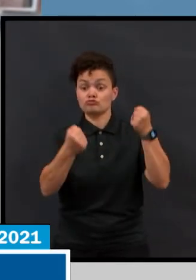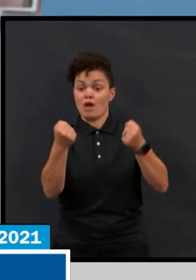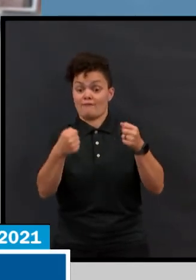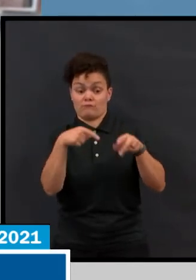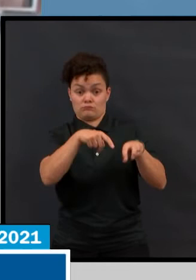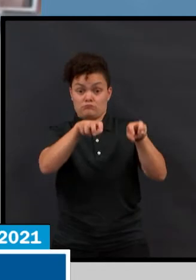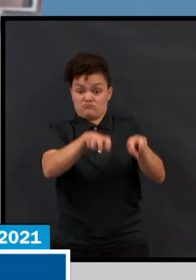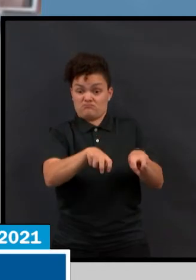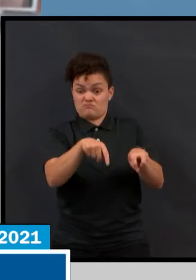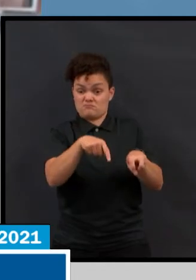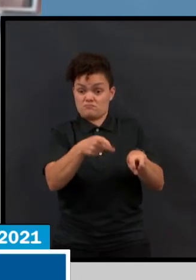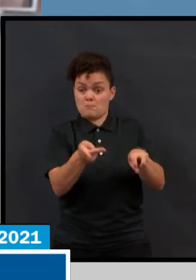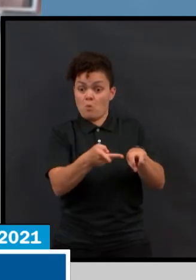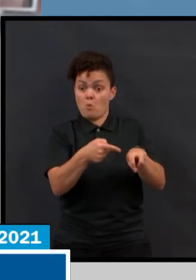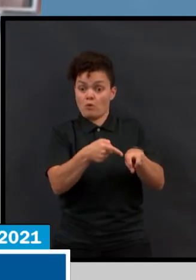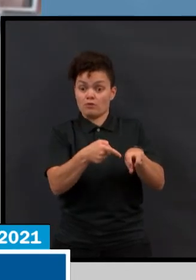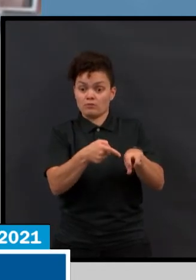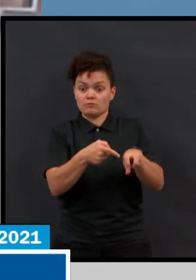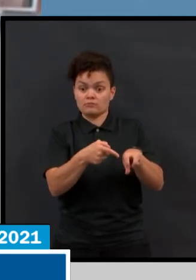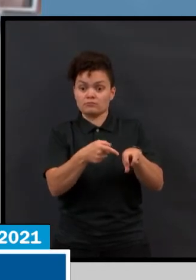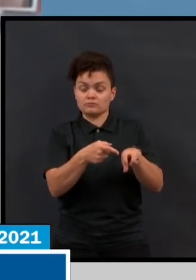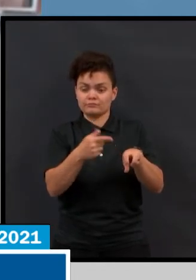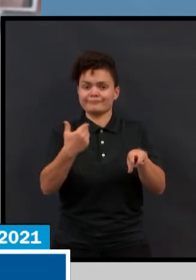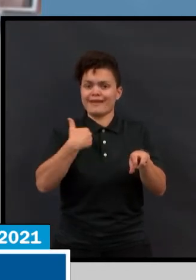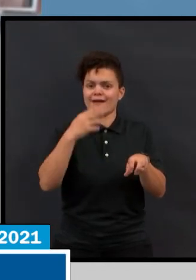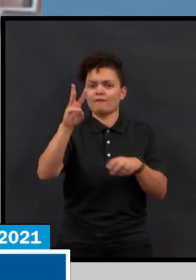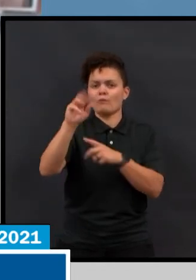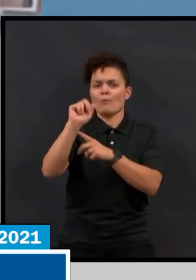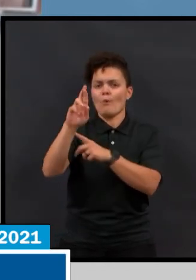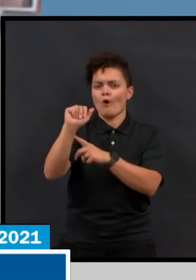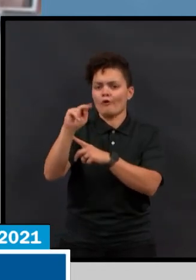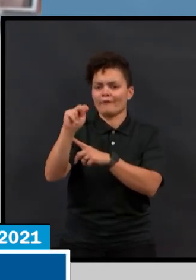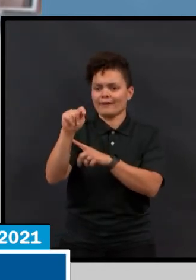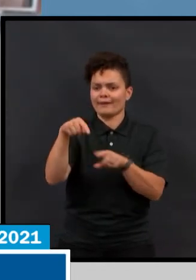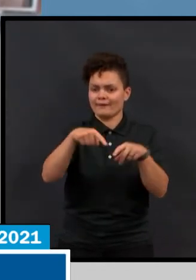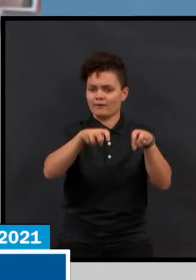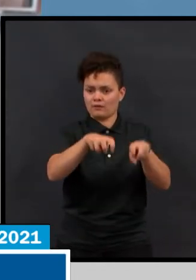they had some things in the back of this truck and throughout the investigation they were able to